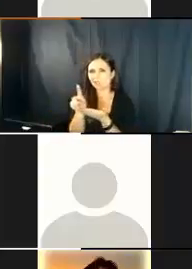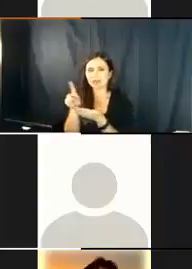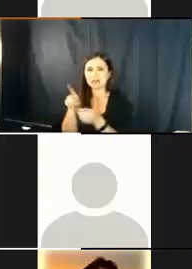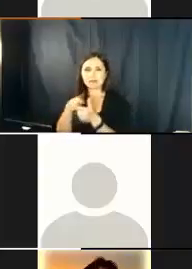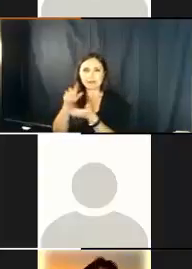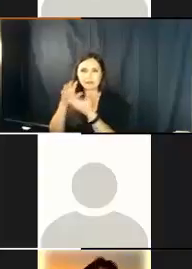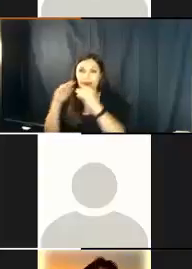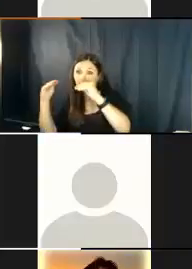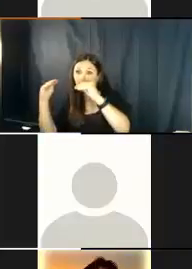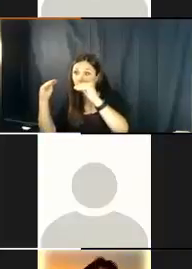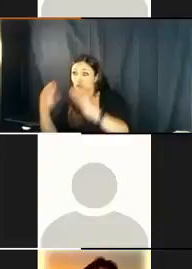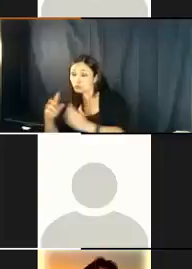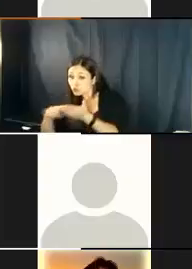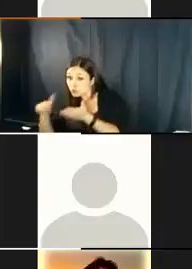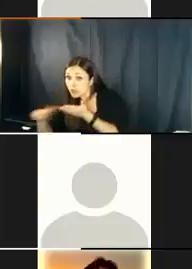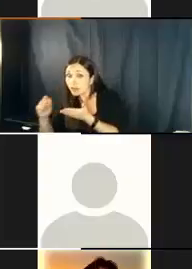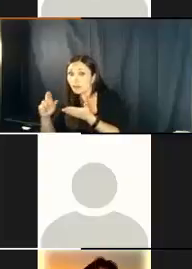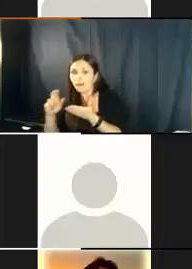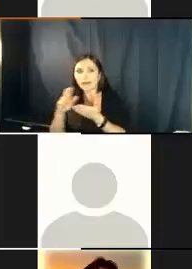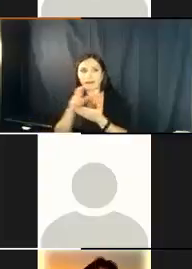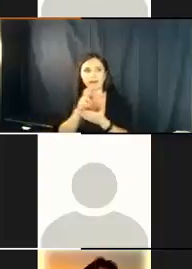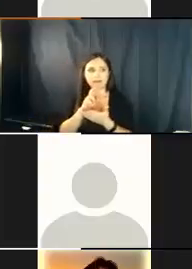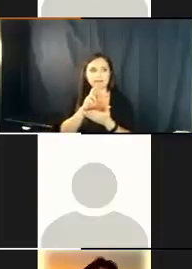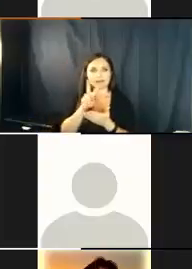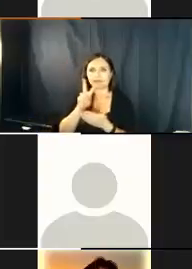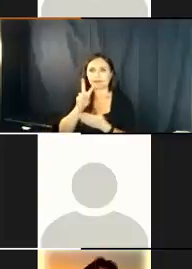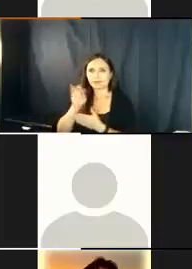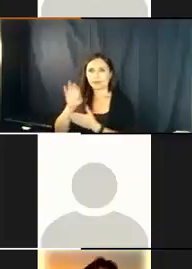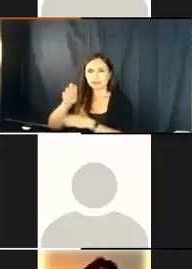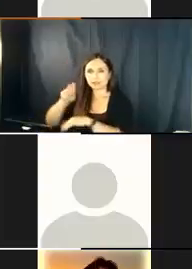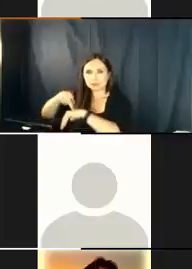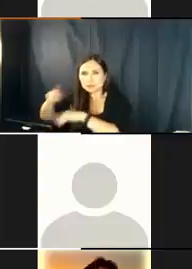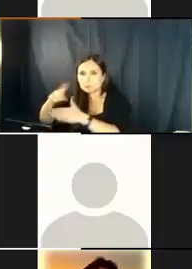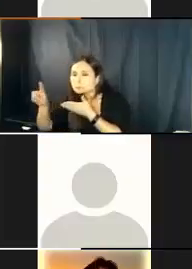And we have counselor and vice-principal that are checking to see oh this student you know they're not making any progress.